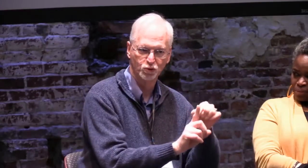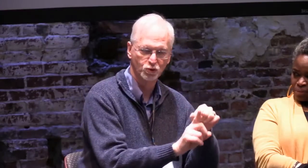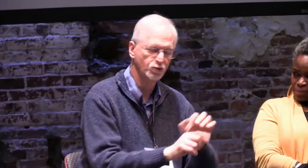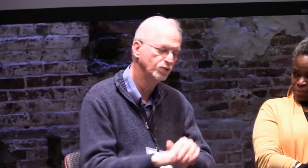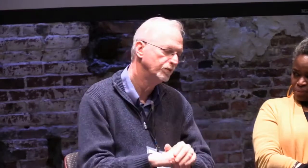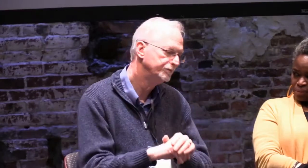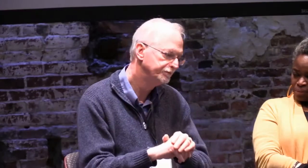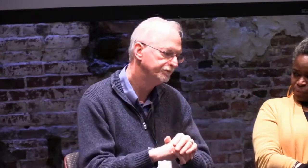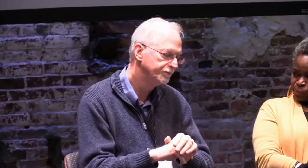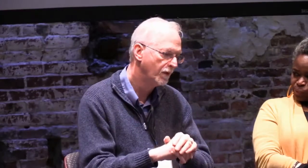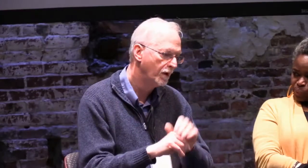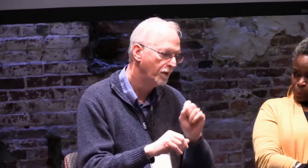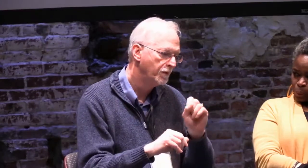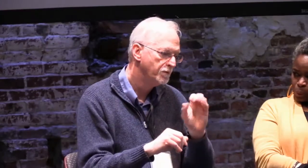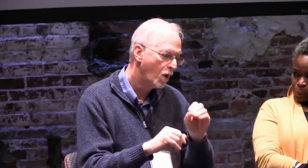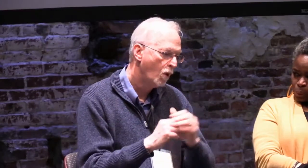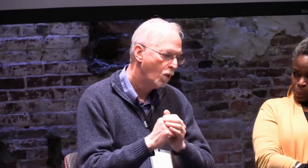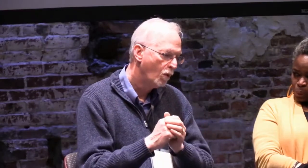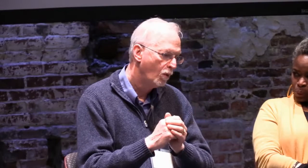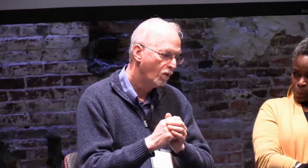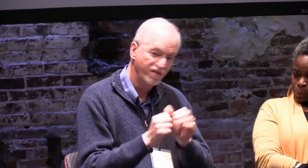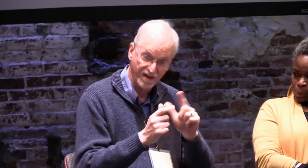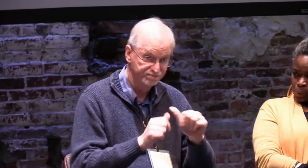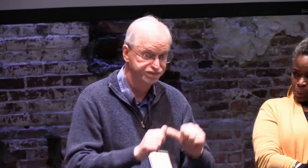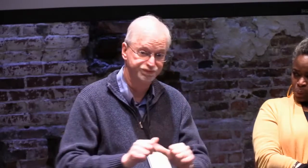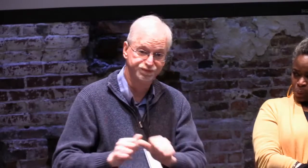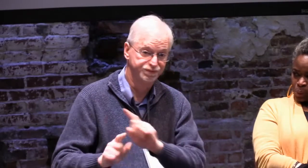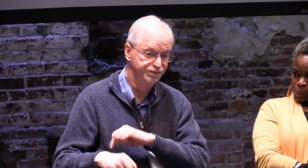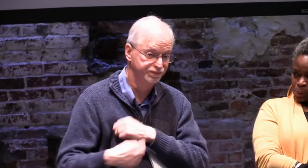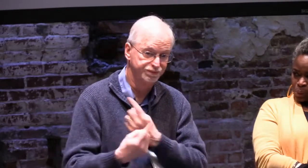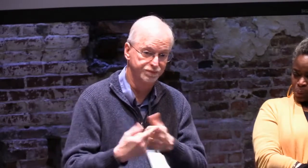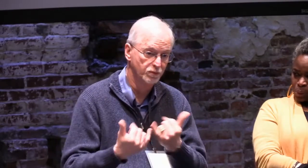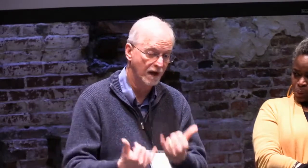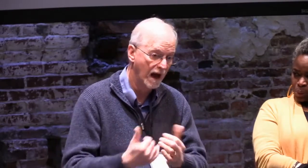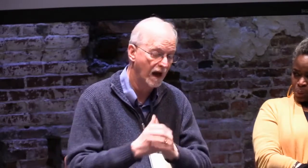because I've had that early exposure to theater in school.